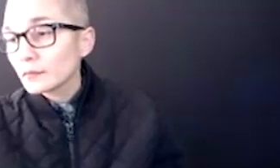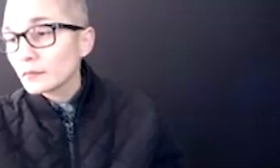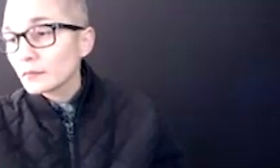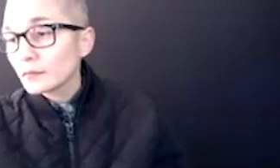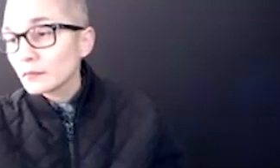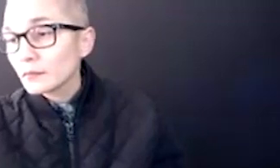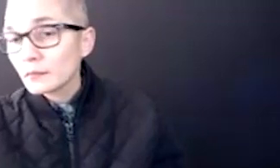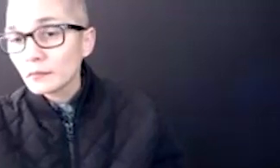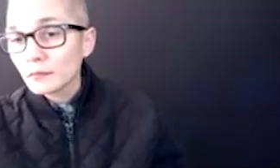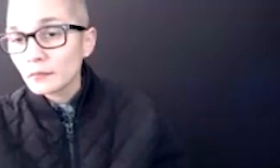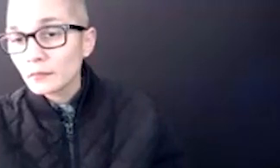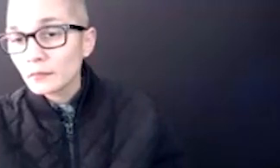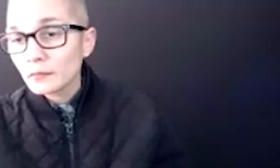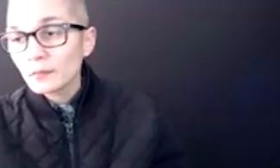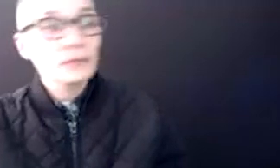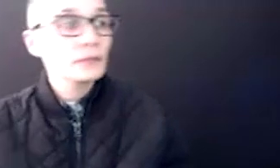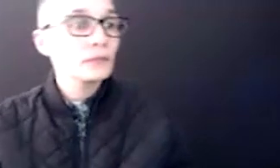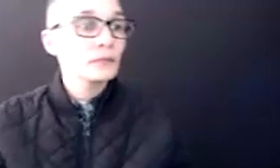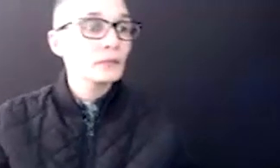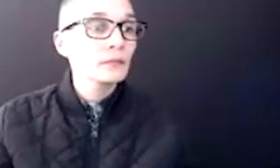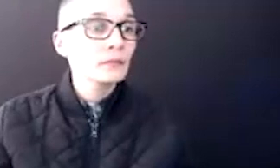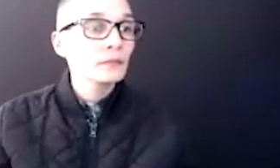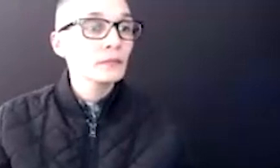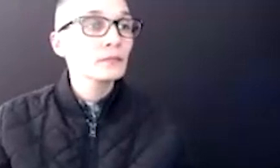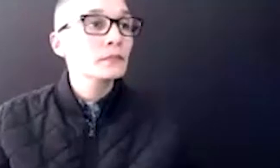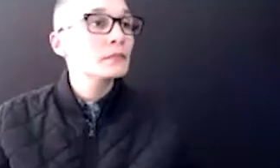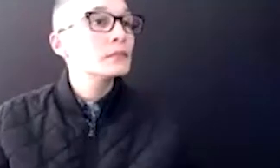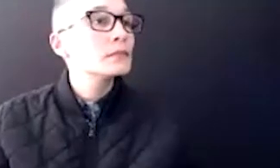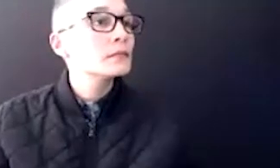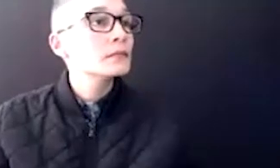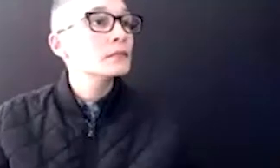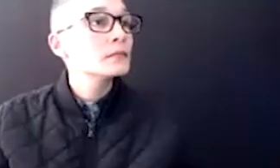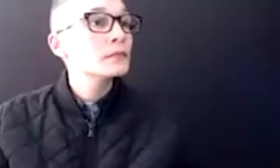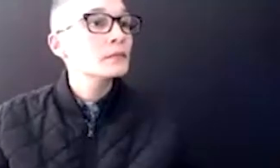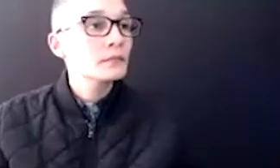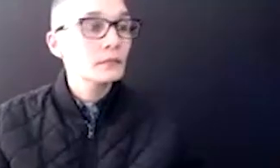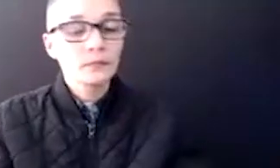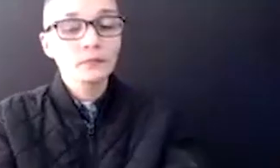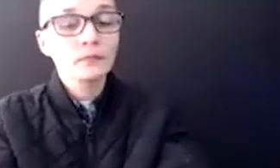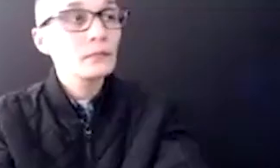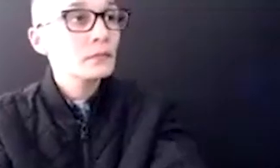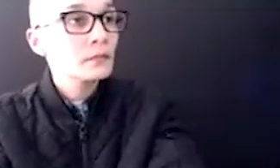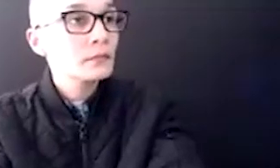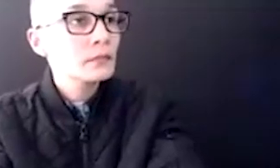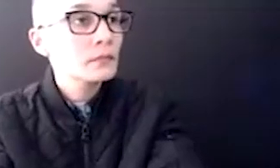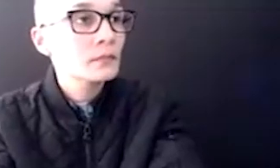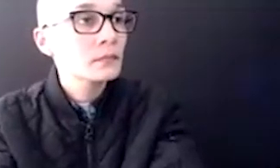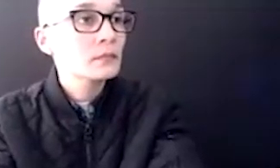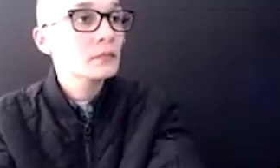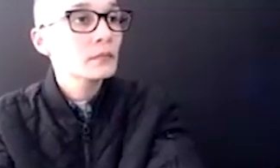So I because I liked students using emails because in the business world, which is what I'm trying to teach them, they're not using Canvas,